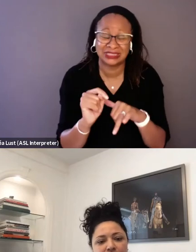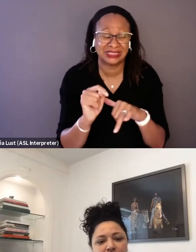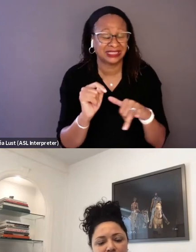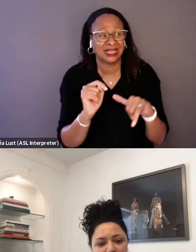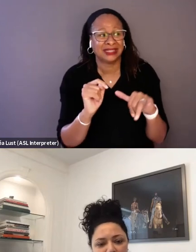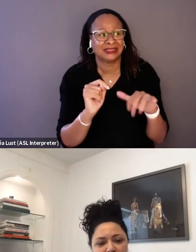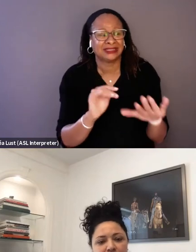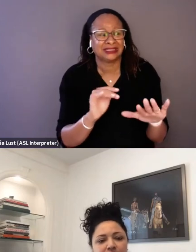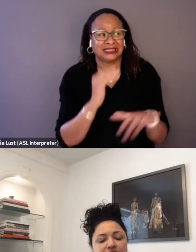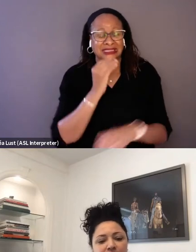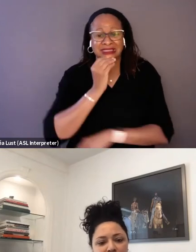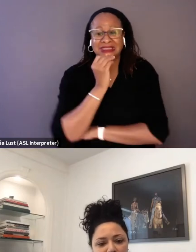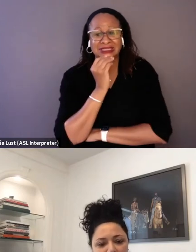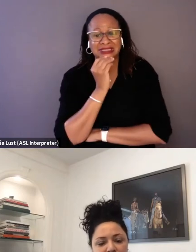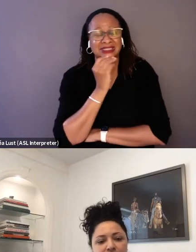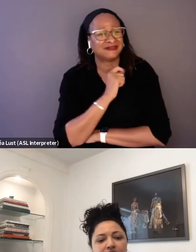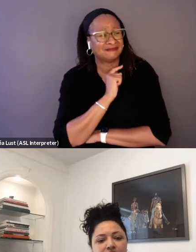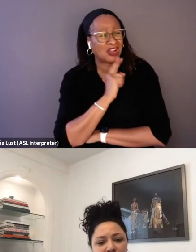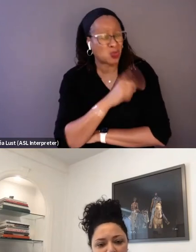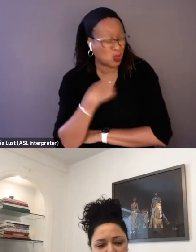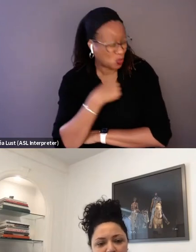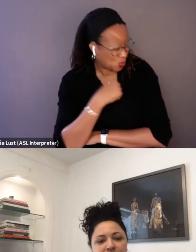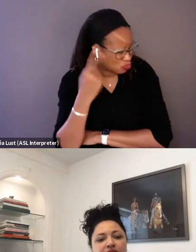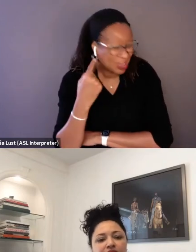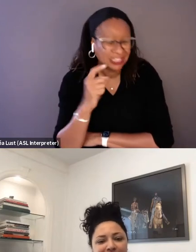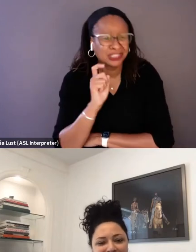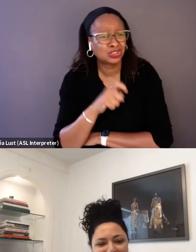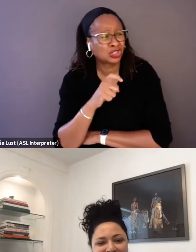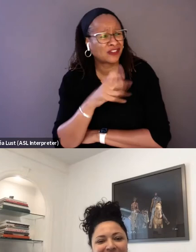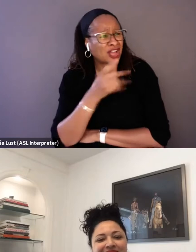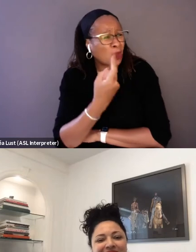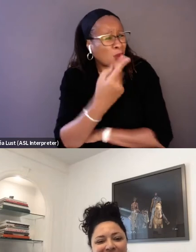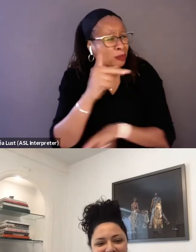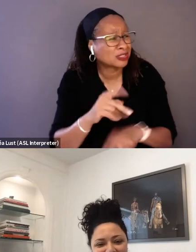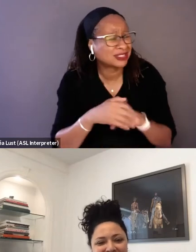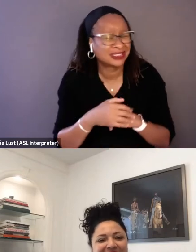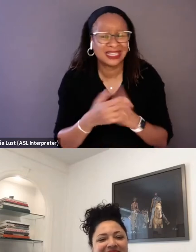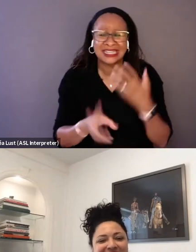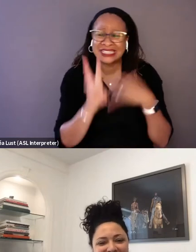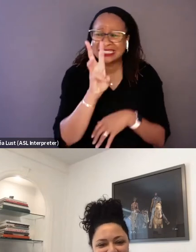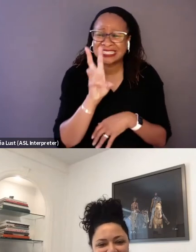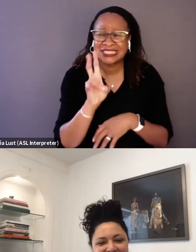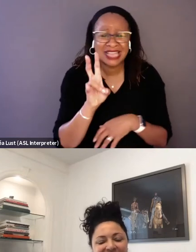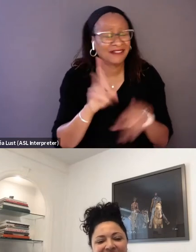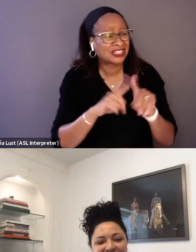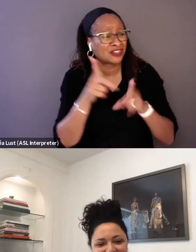where you're just like, am I, are we crazy? Should we have just gotten one person to just do this and we'd be done already.